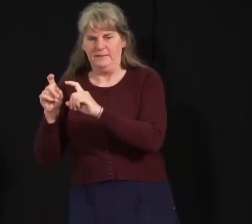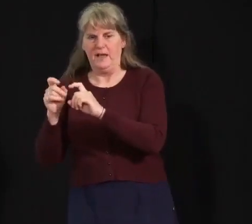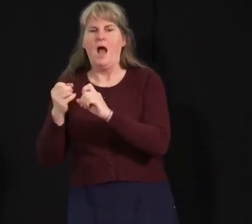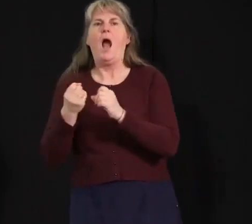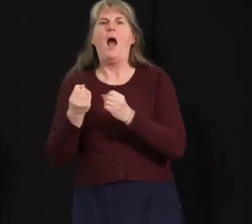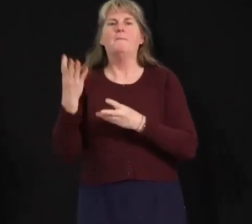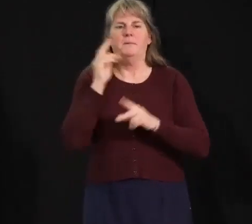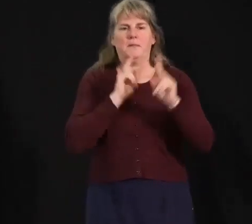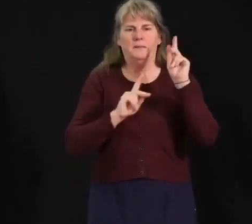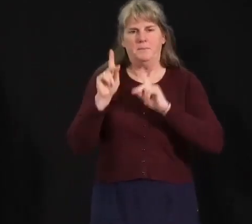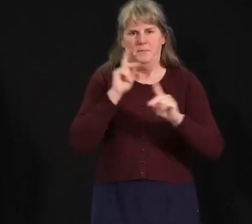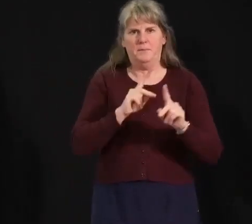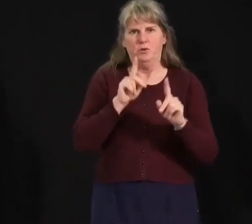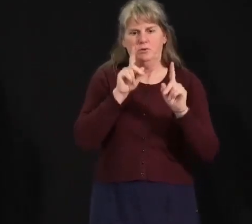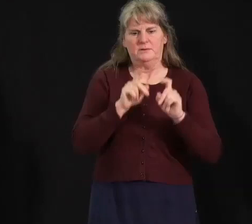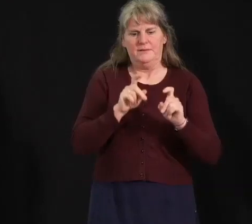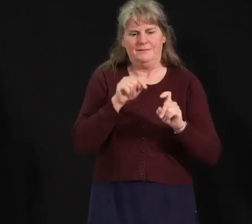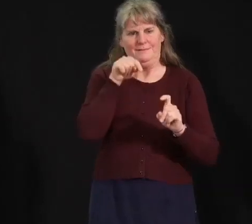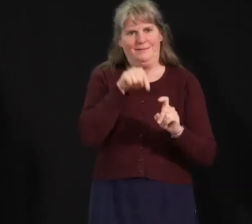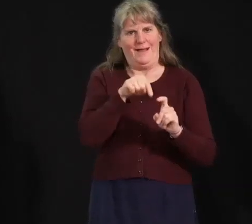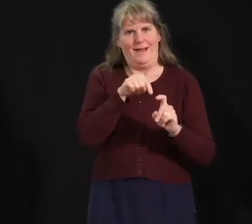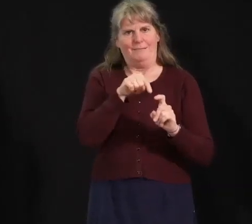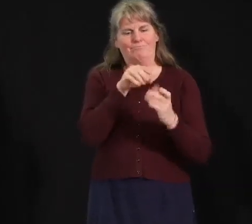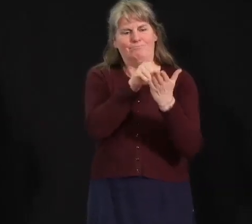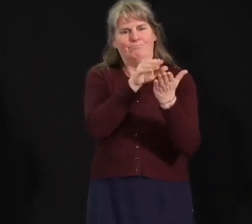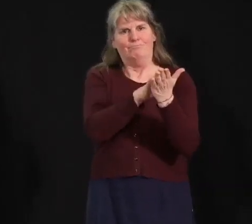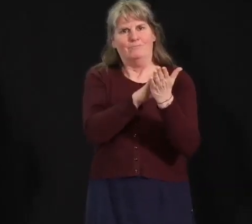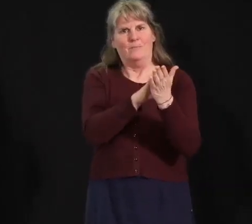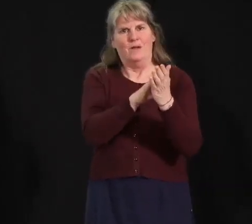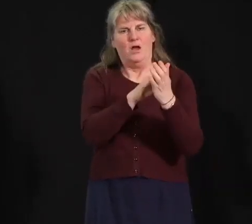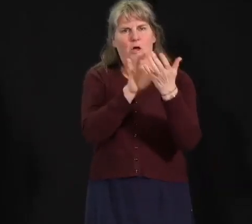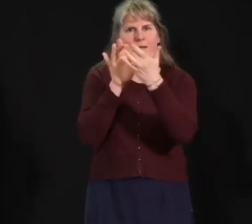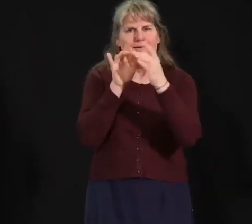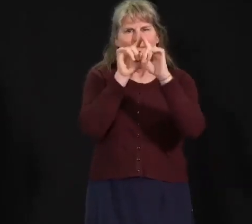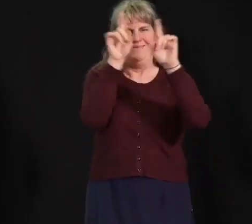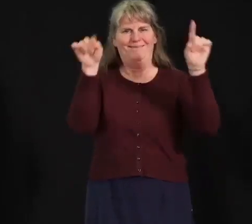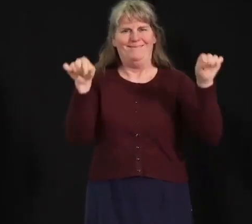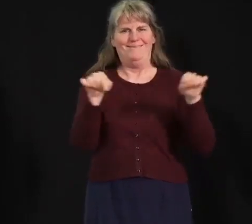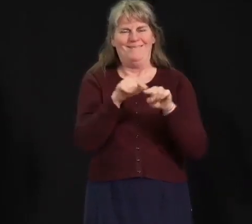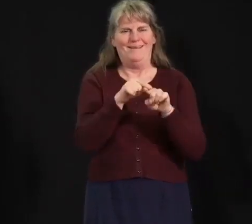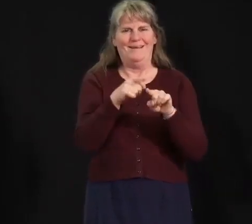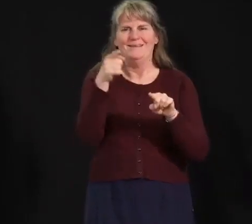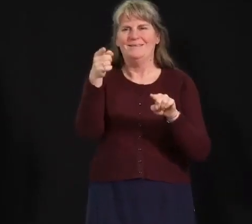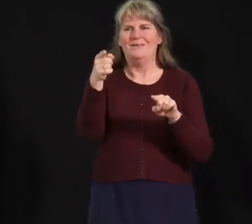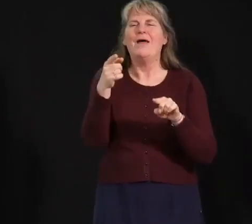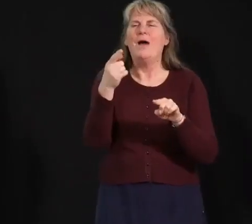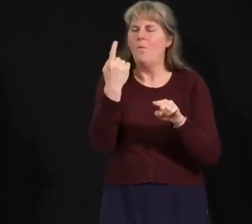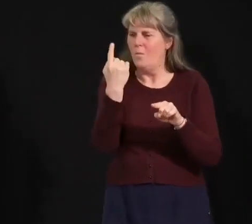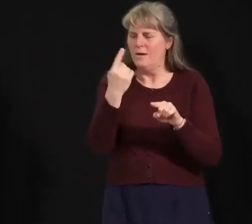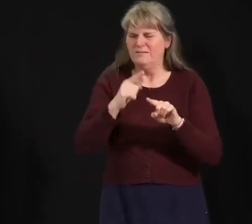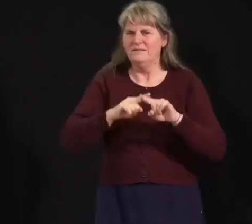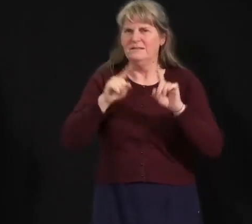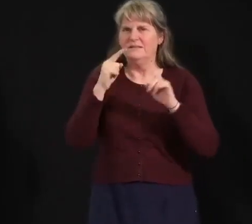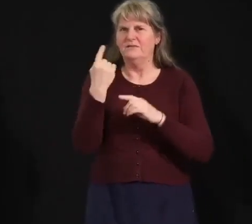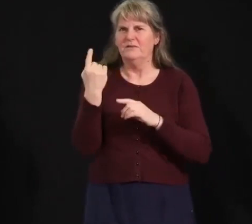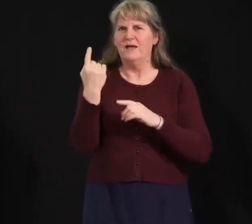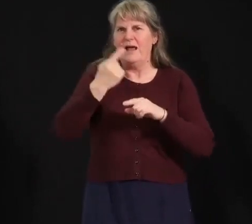So what we have come back to, at least for the time being, as a reports work -- process where we report number of people tested